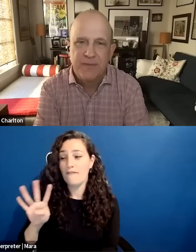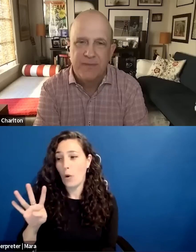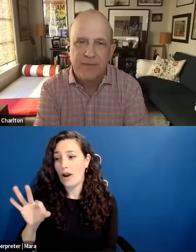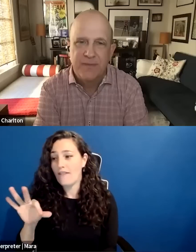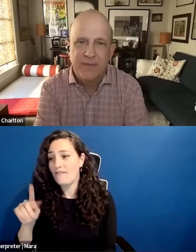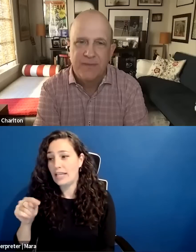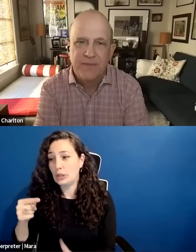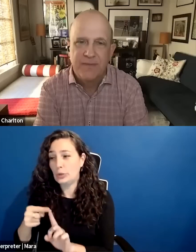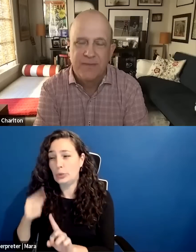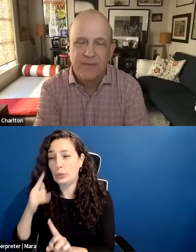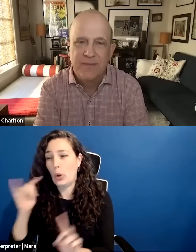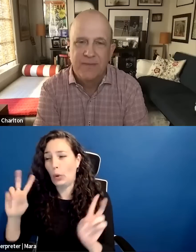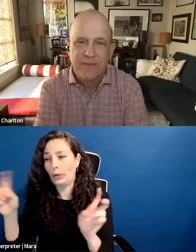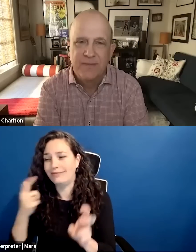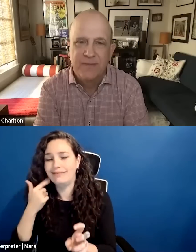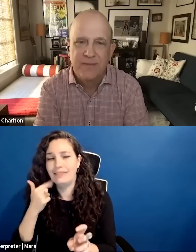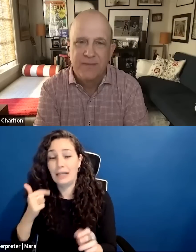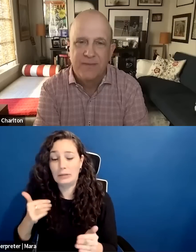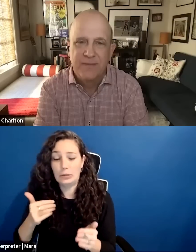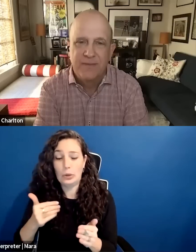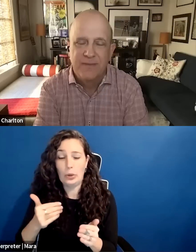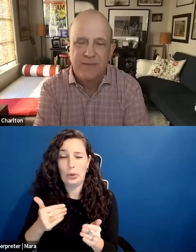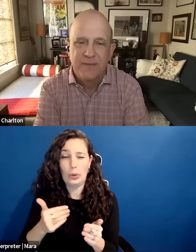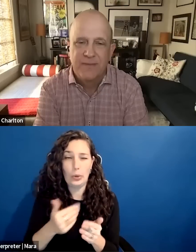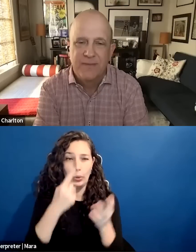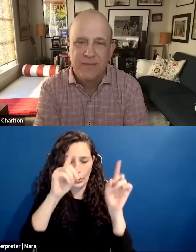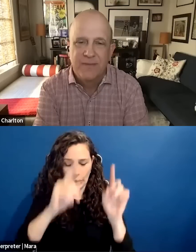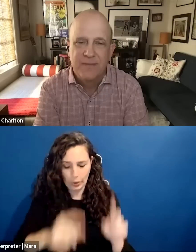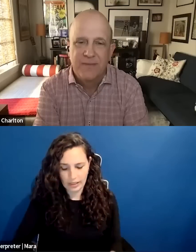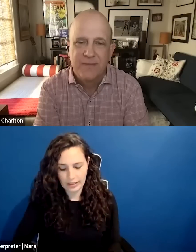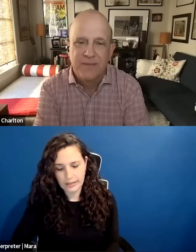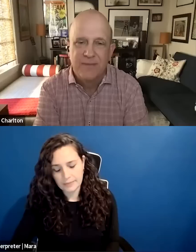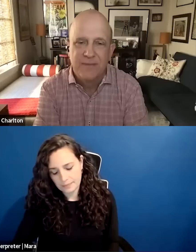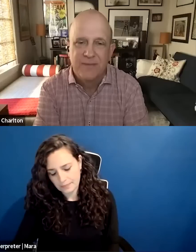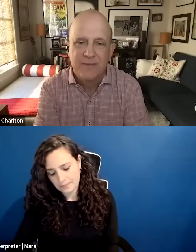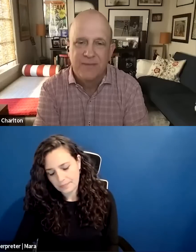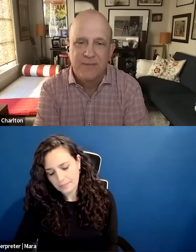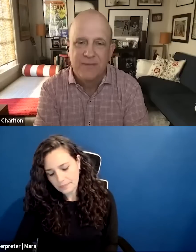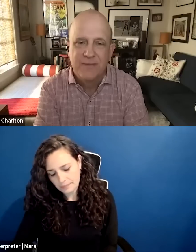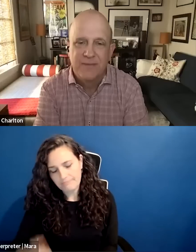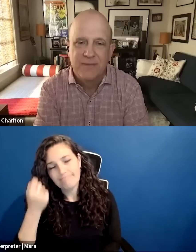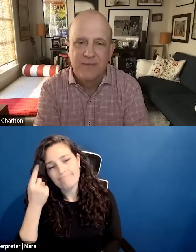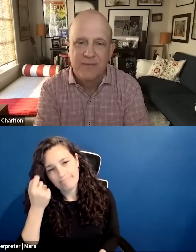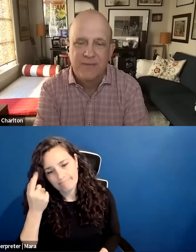just as like life can in a negative way sometimes like surprise us with like,